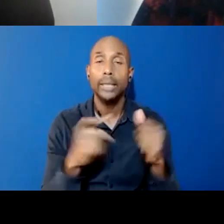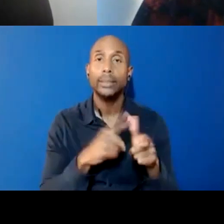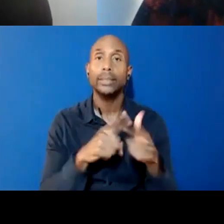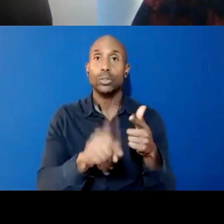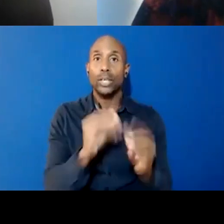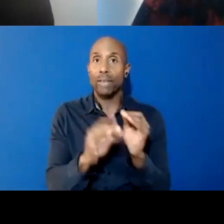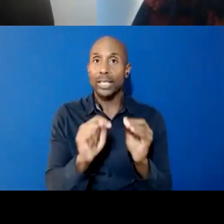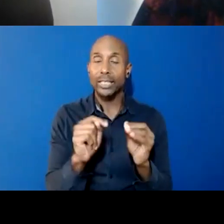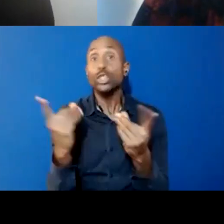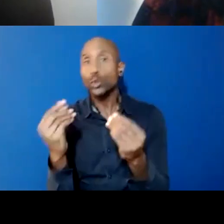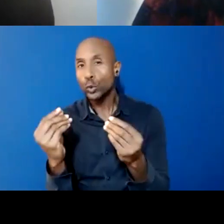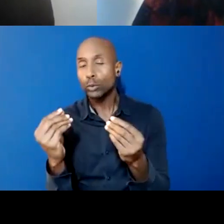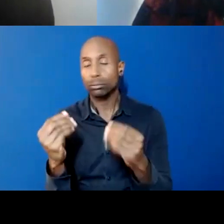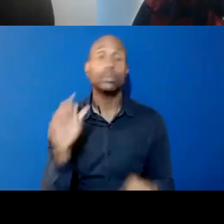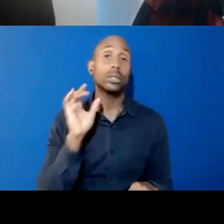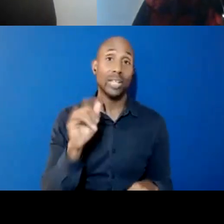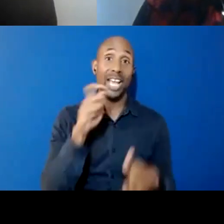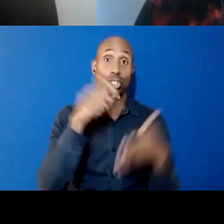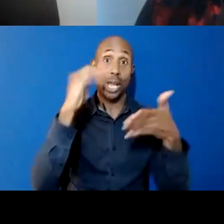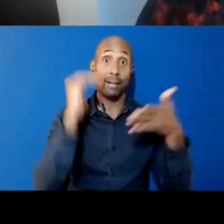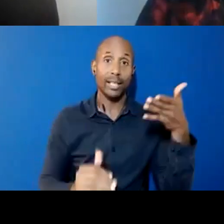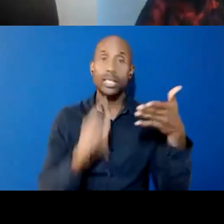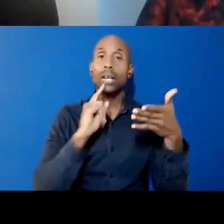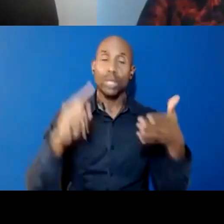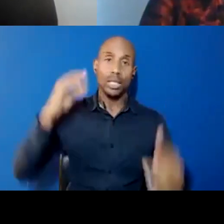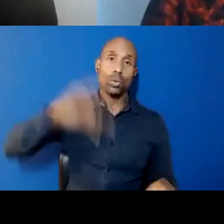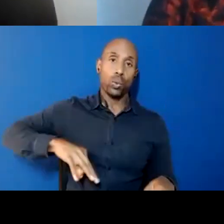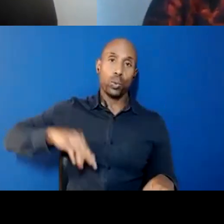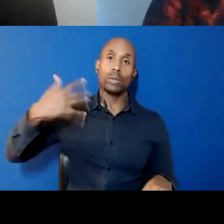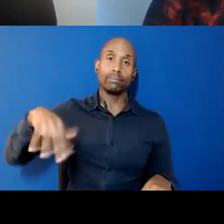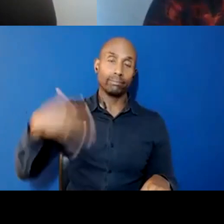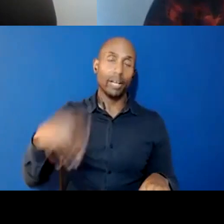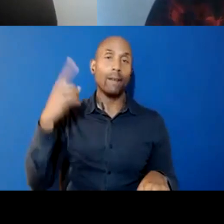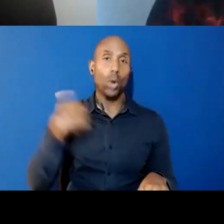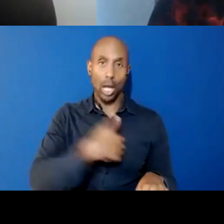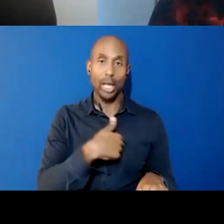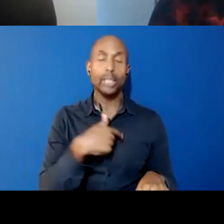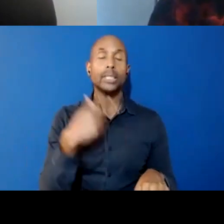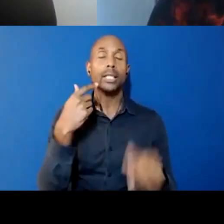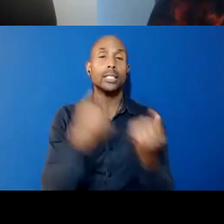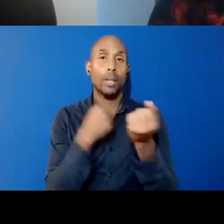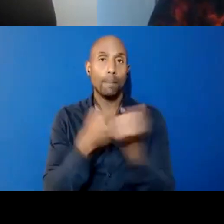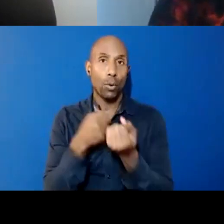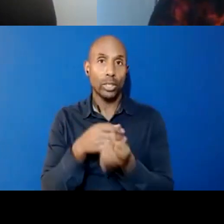That checklist was a helpful tool for us in supporting students who are traveling abroad